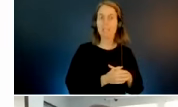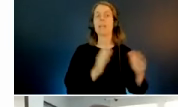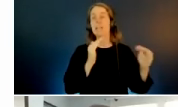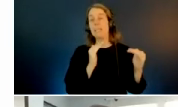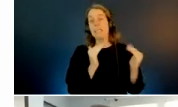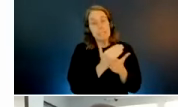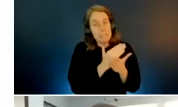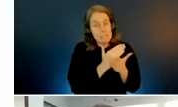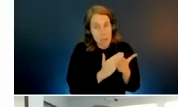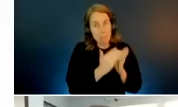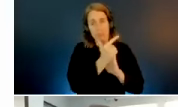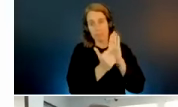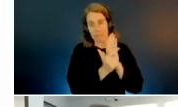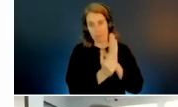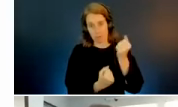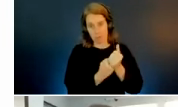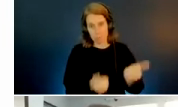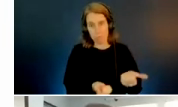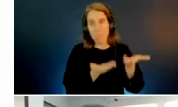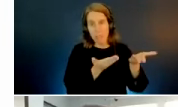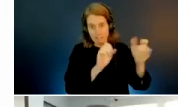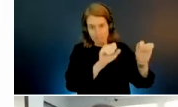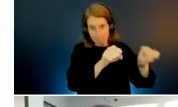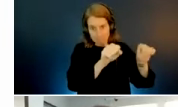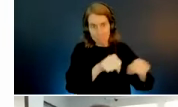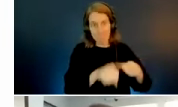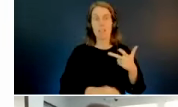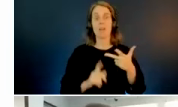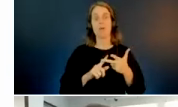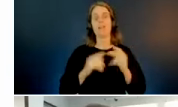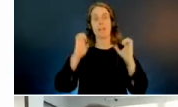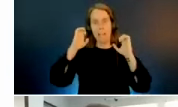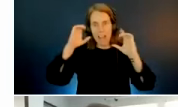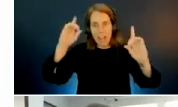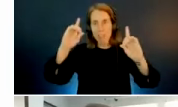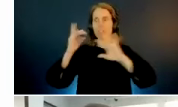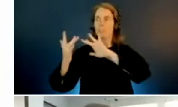um we do a lot of education and outreach kind of like um this series that we're doing currently